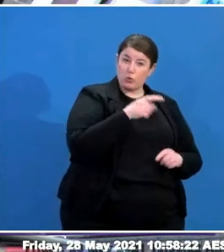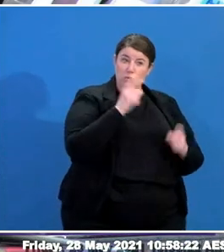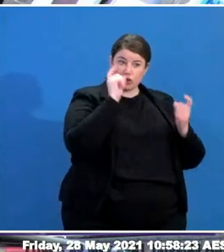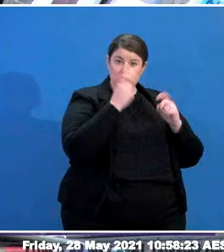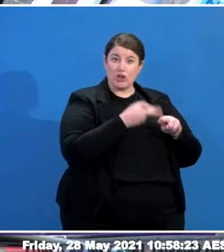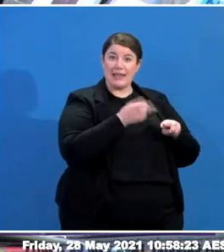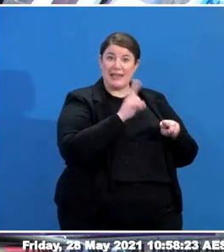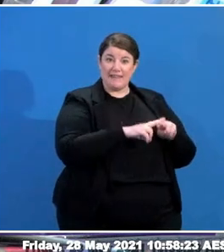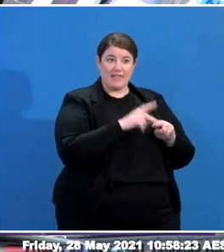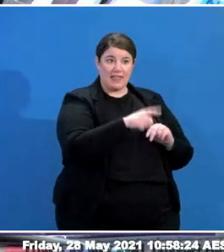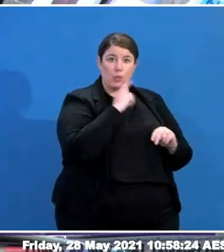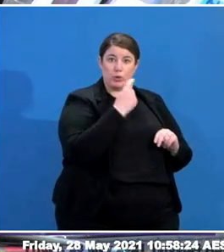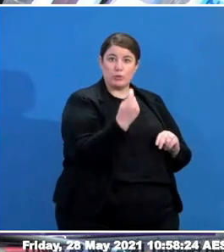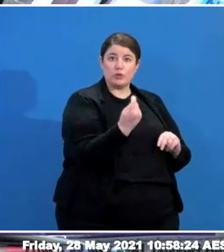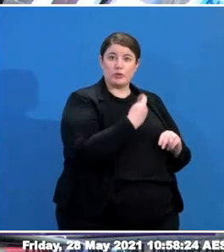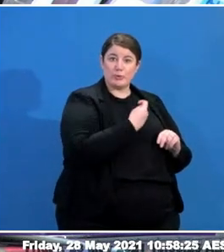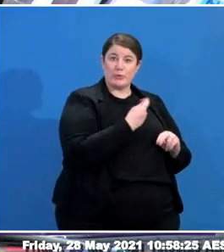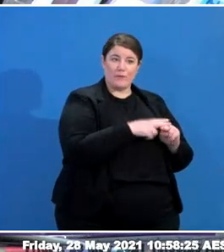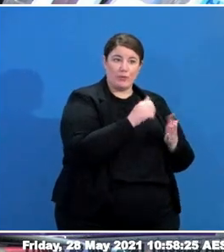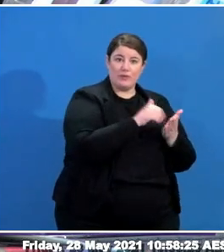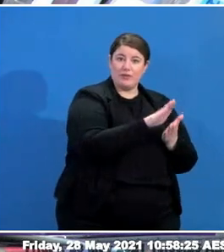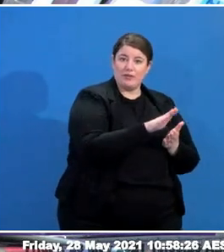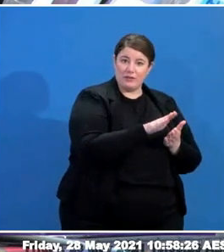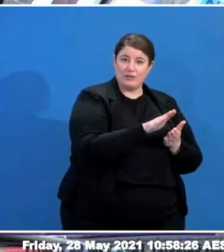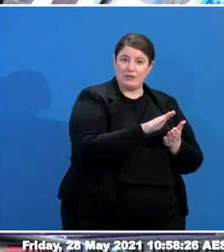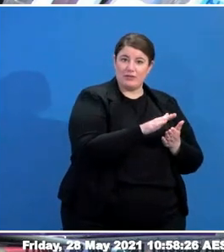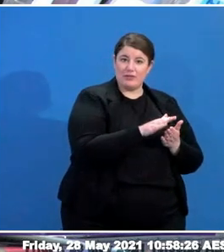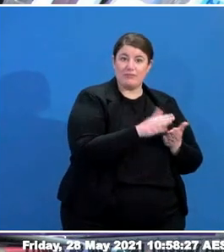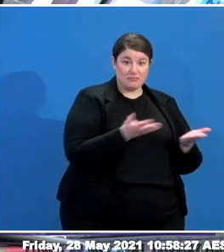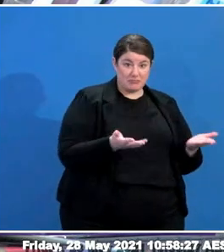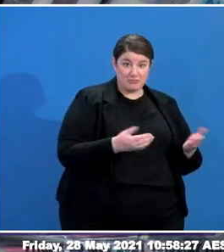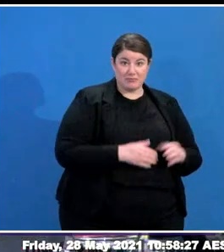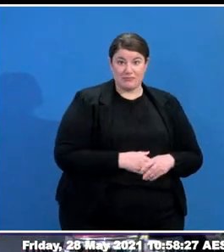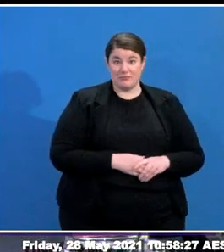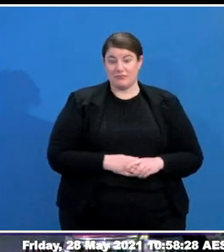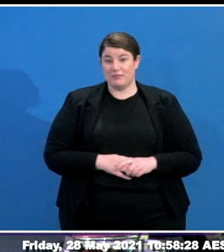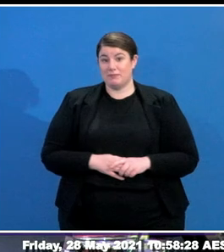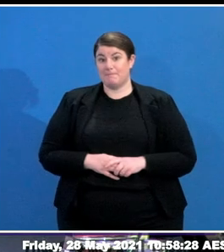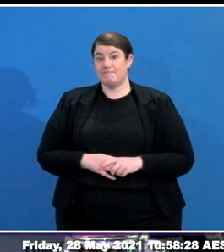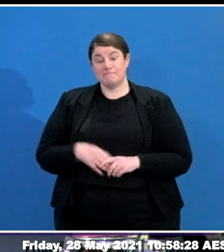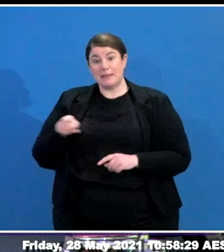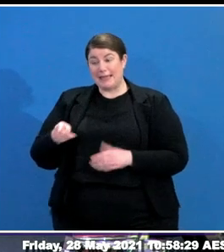proceedings brought by SP1 for example, in relation to unfair dismissal? He actually did do that, yes.